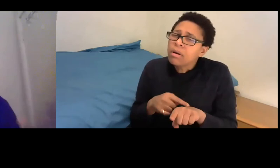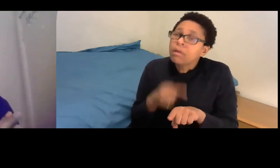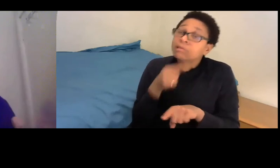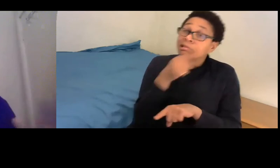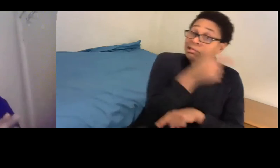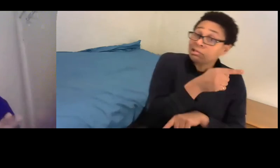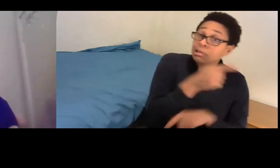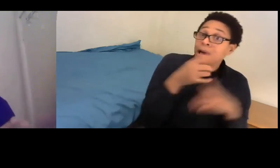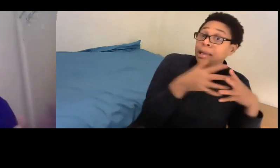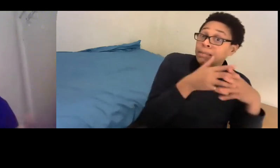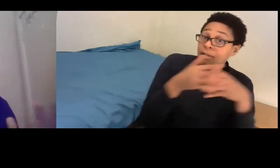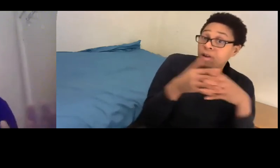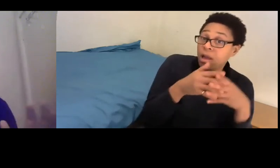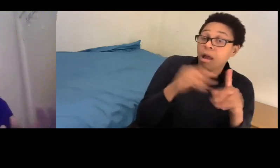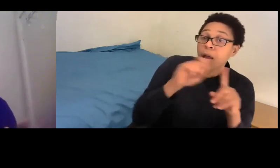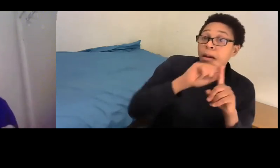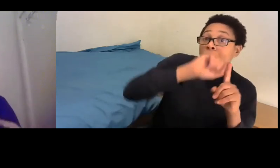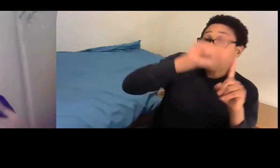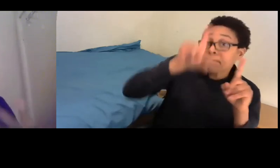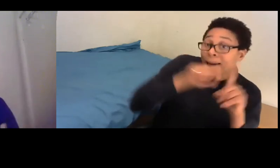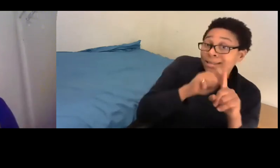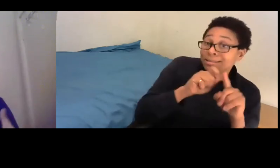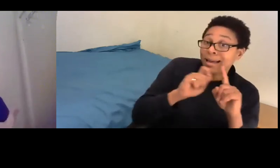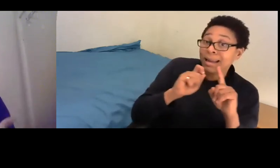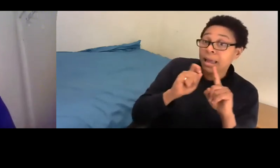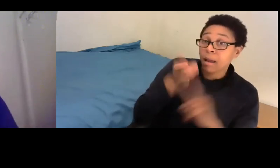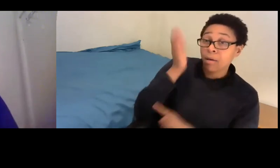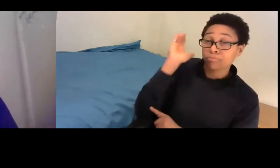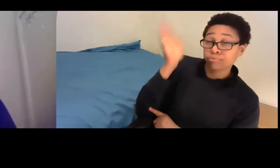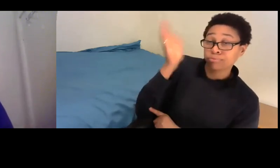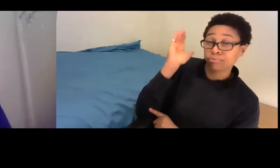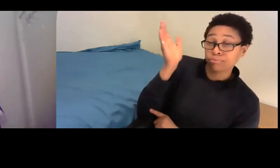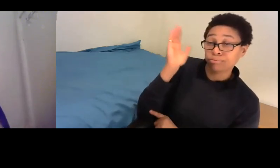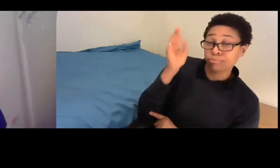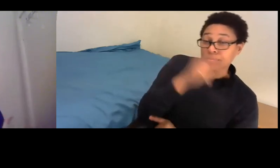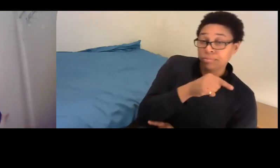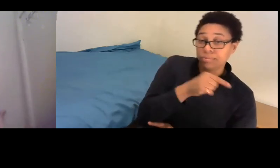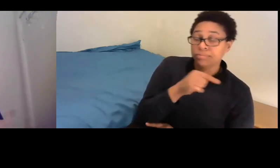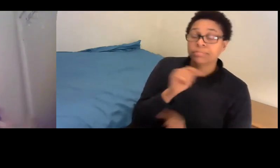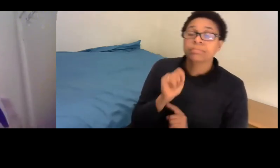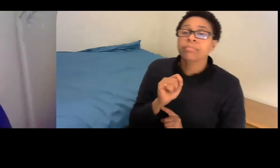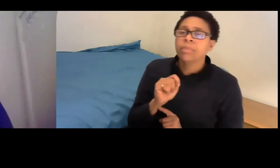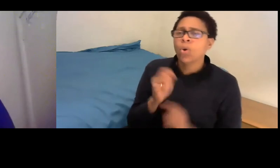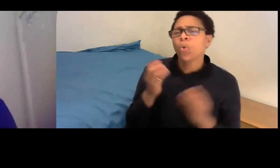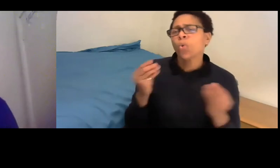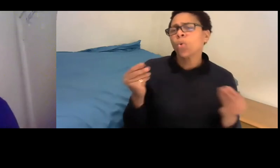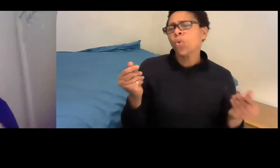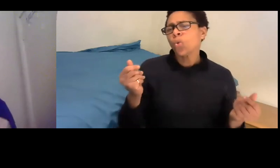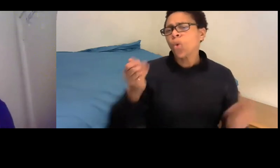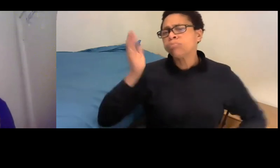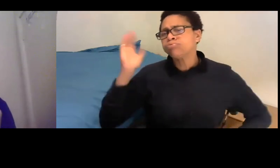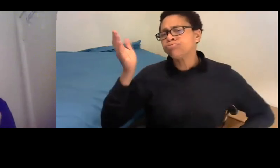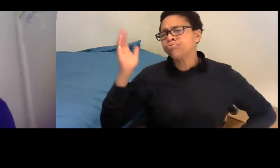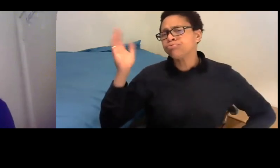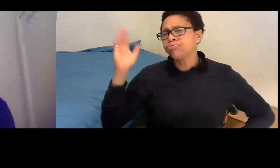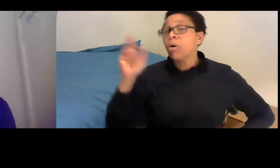American preacher Nouman Ali Khan, who again, you know, it's very slick, very charismatic, but promotes a really